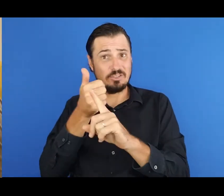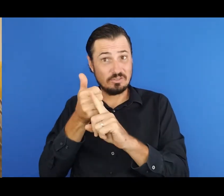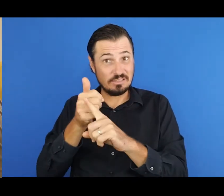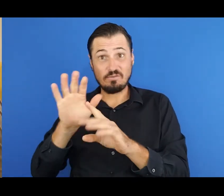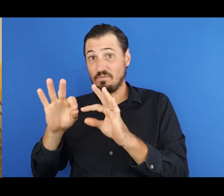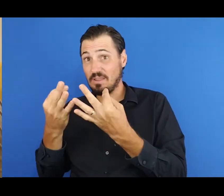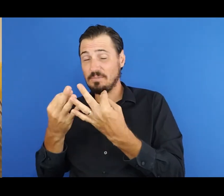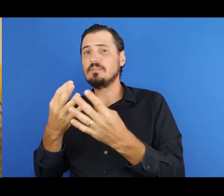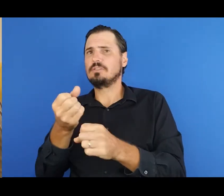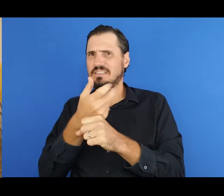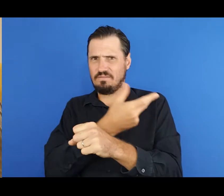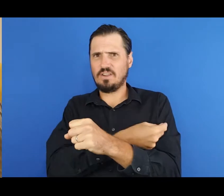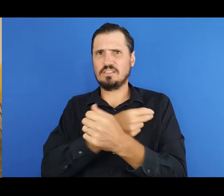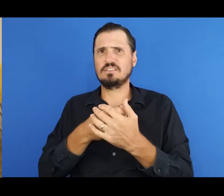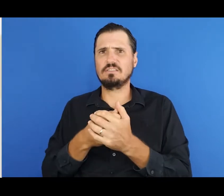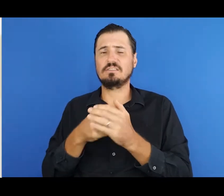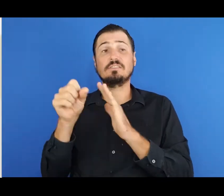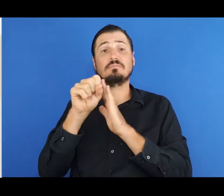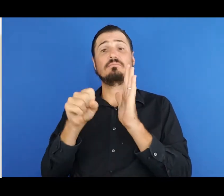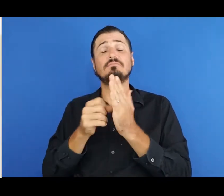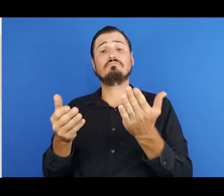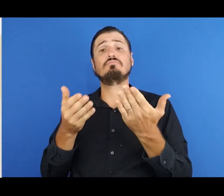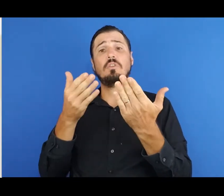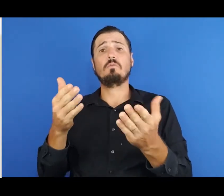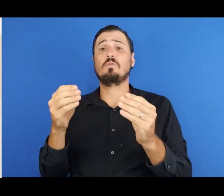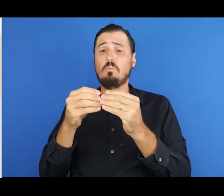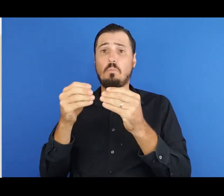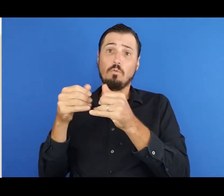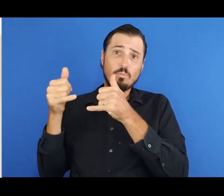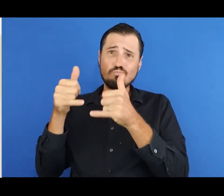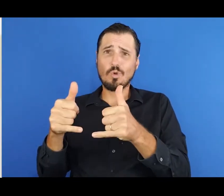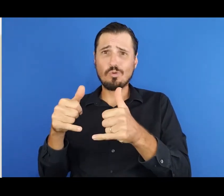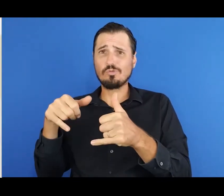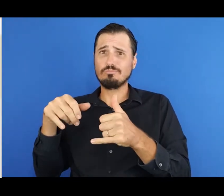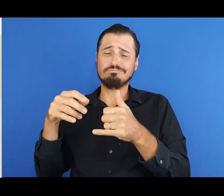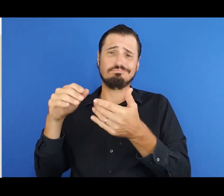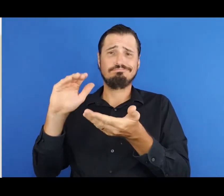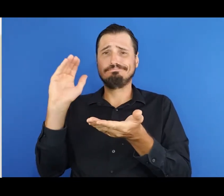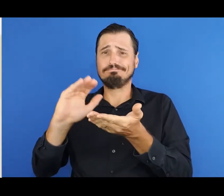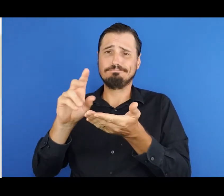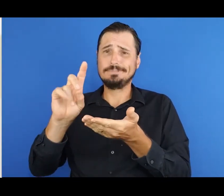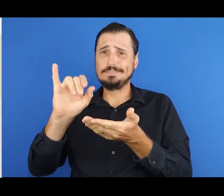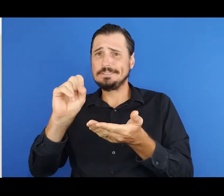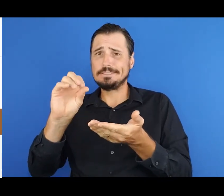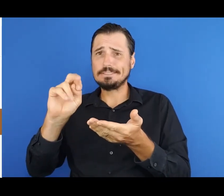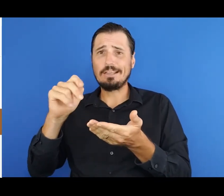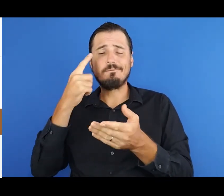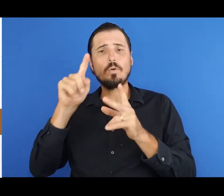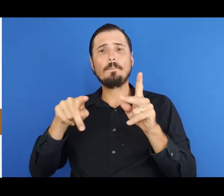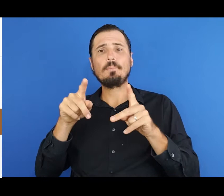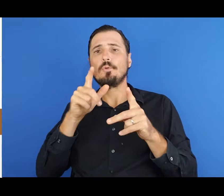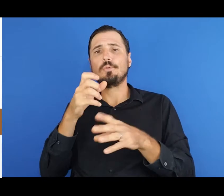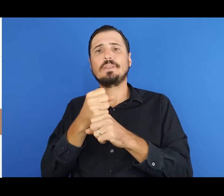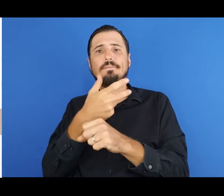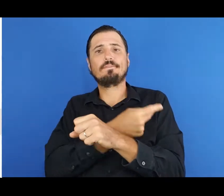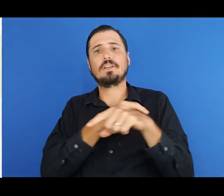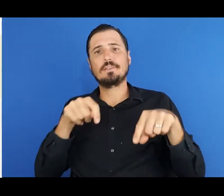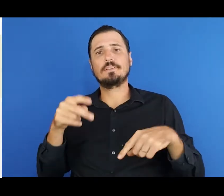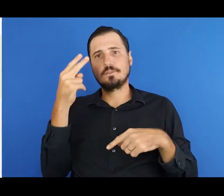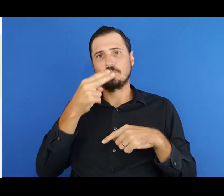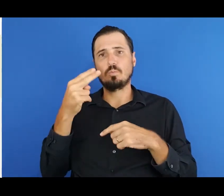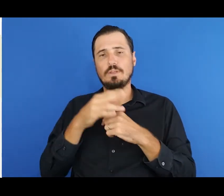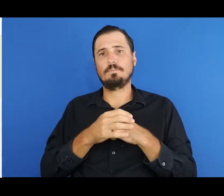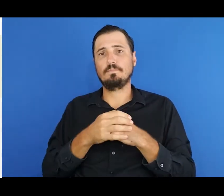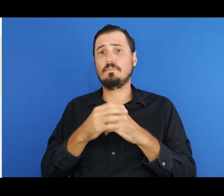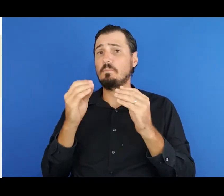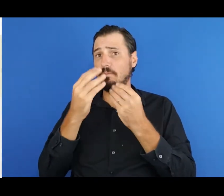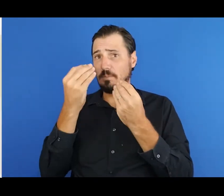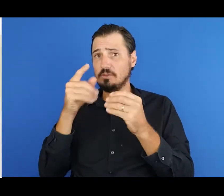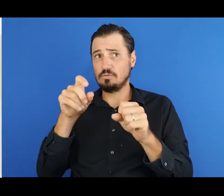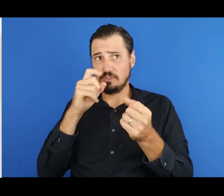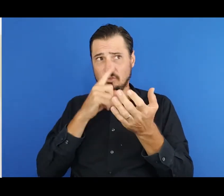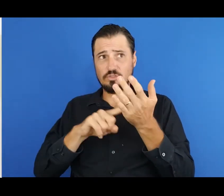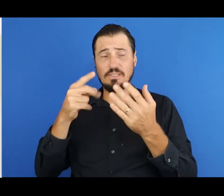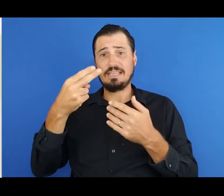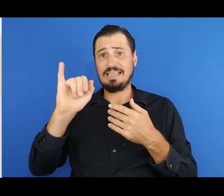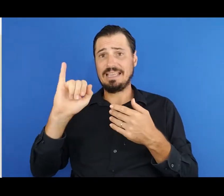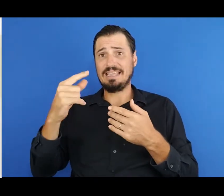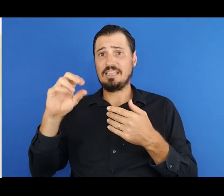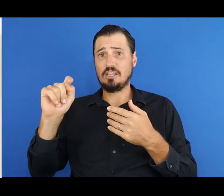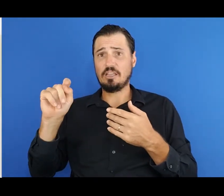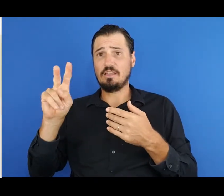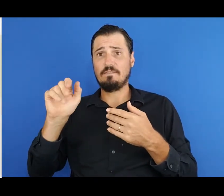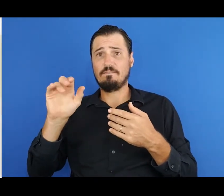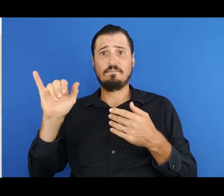The state is offering another round of prizes and discounts for anyone who has been vaccinated in Hawaii. For more information, visit HI-Got-Vaccined.com